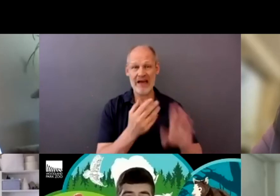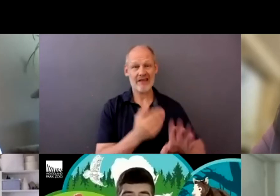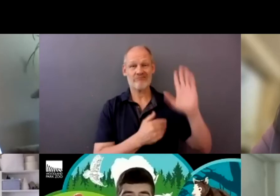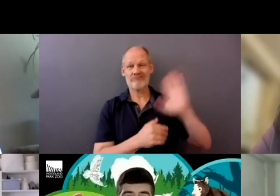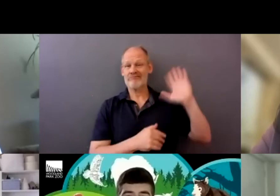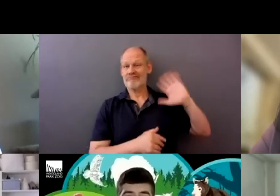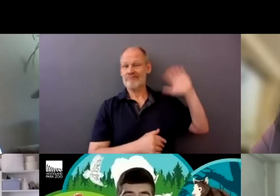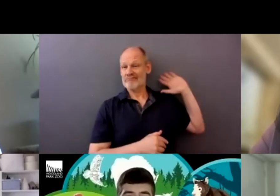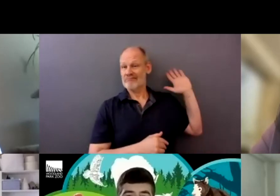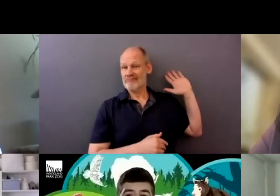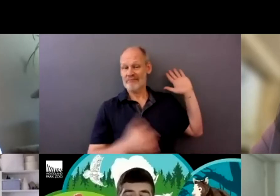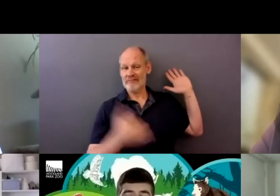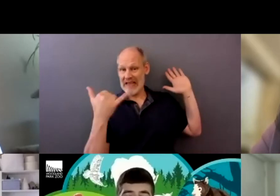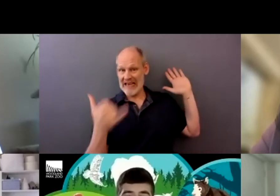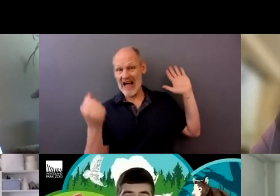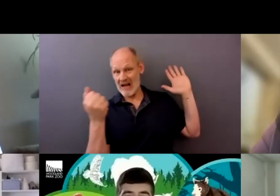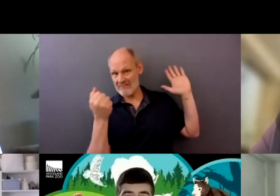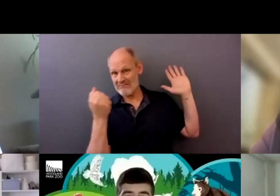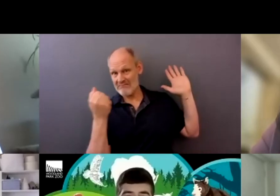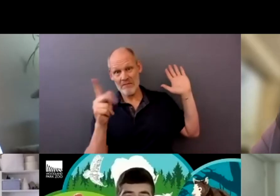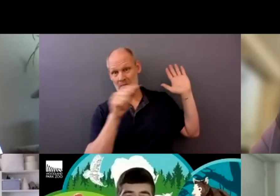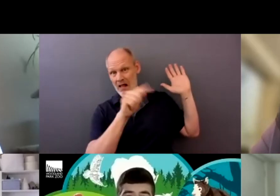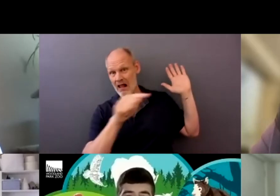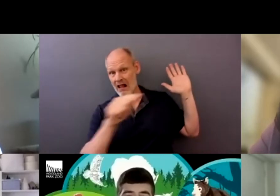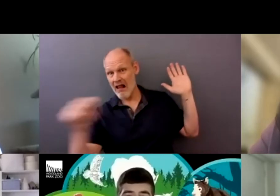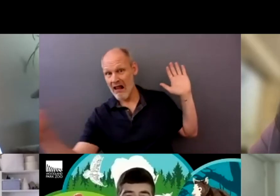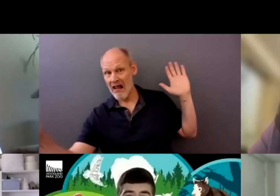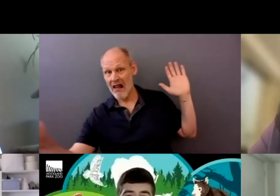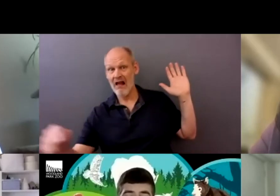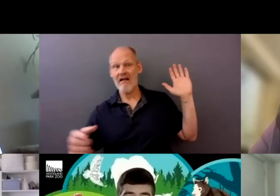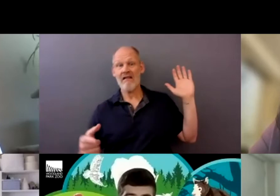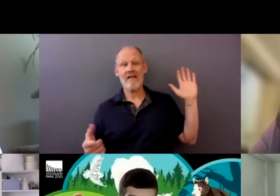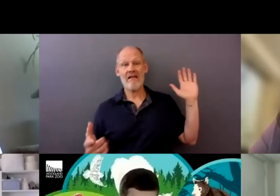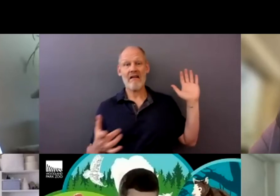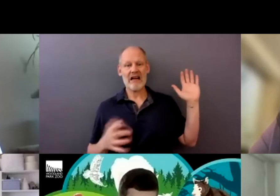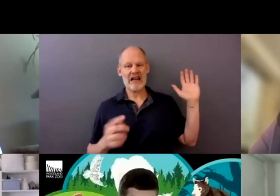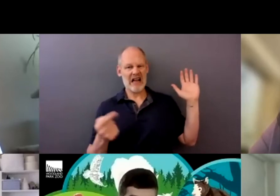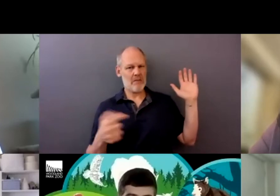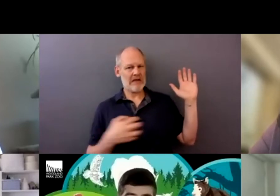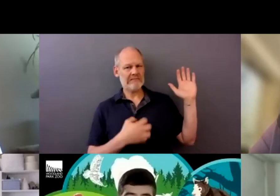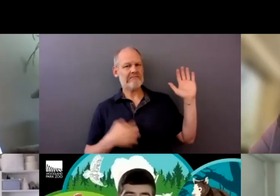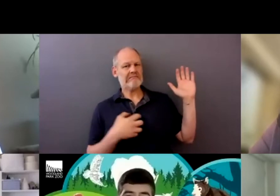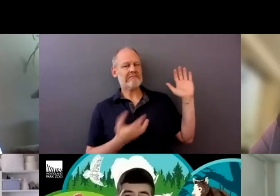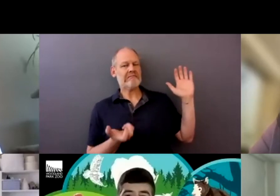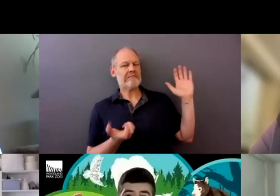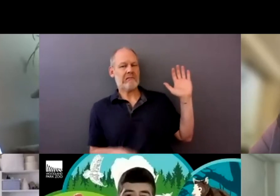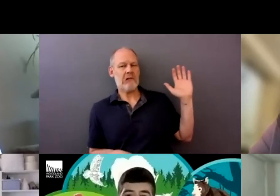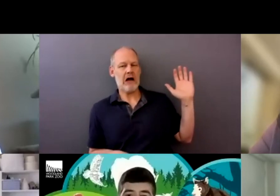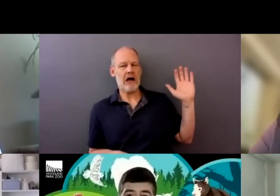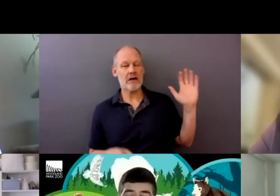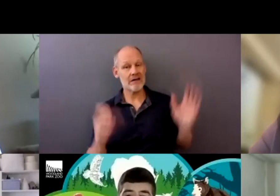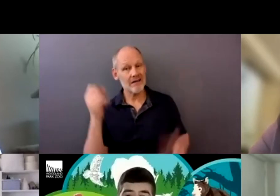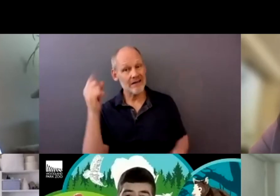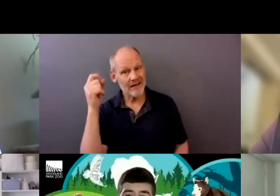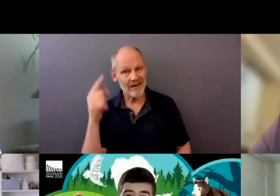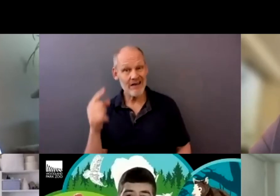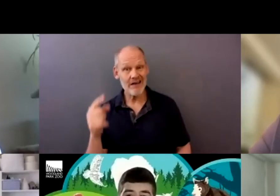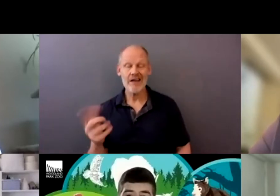programming. The silver linings of COVID are we have to let them know and convince them,